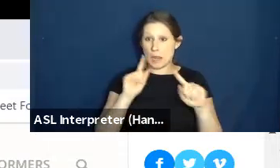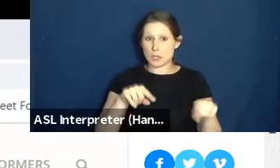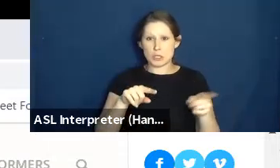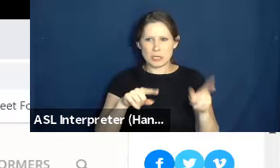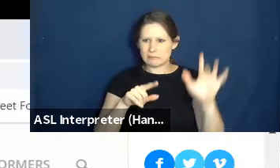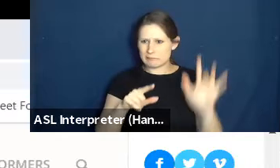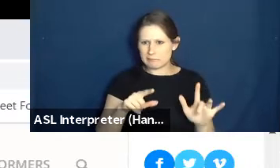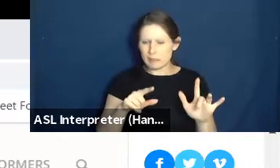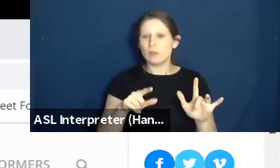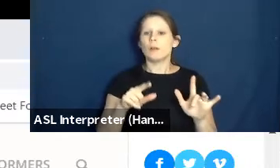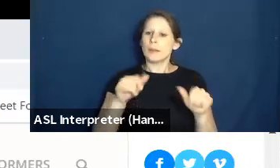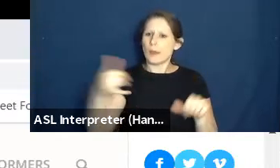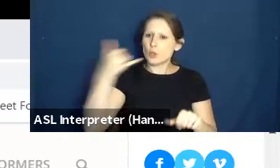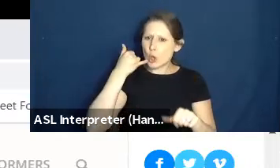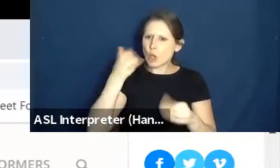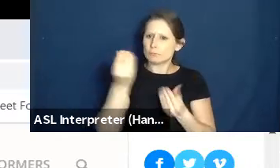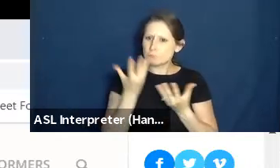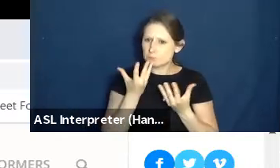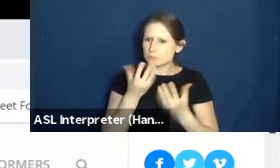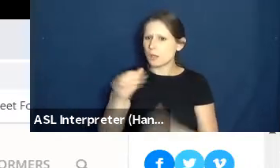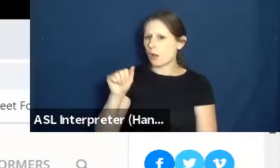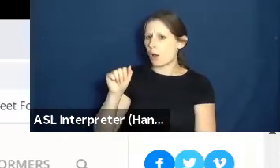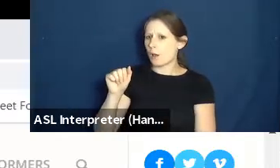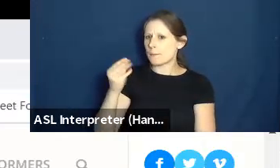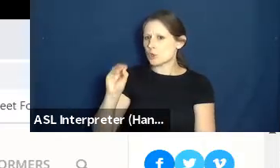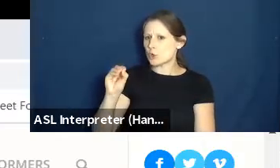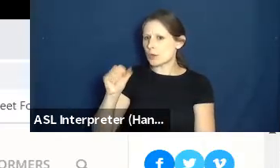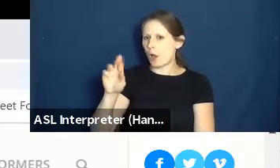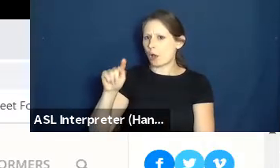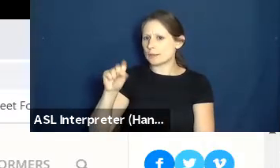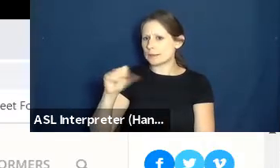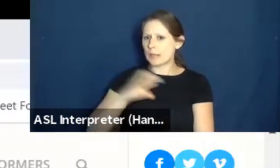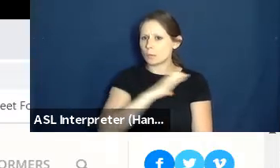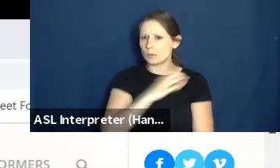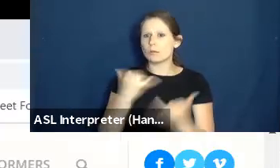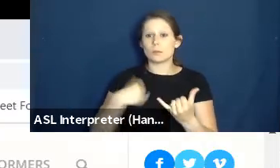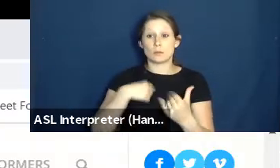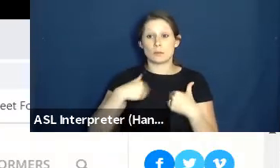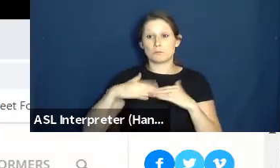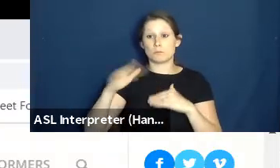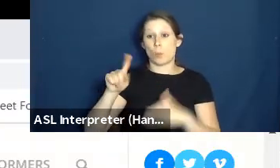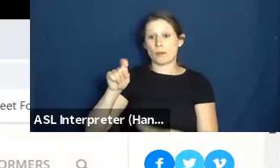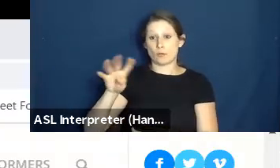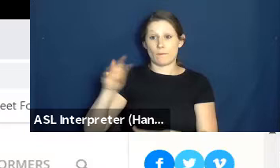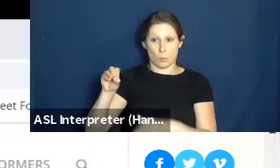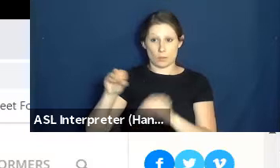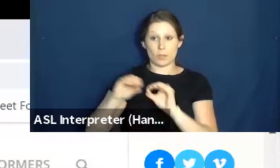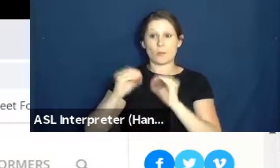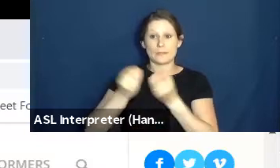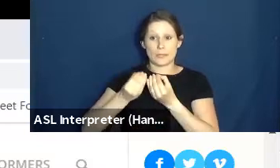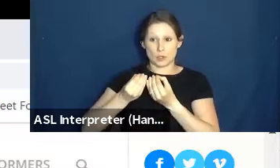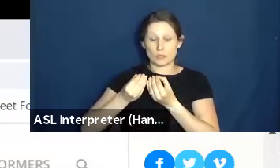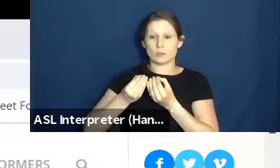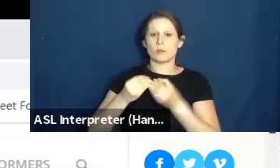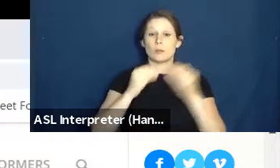me at the Missouri Arts Council. We have over 140 organizations, all kinds, over the state,